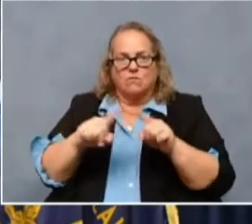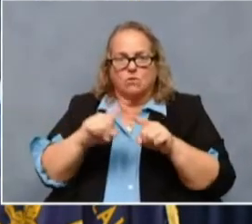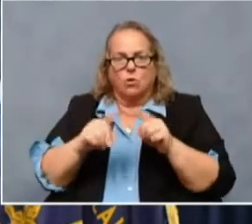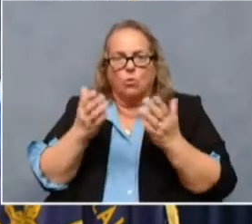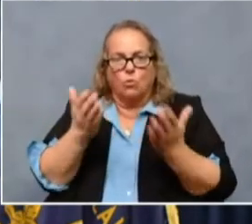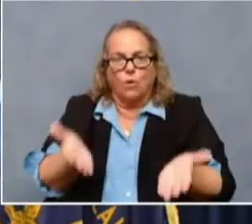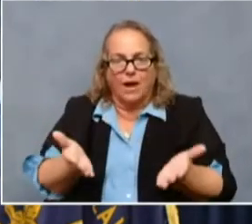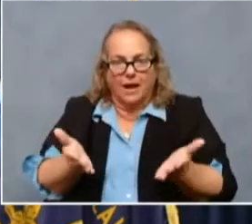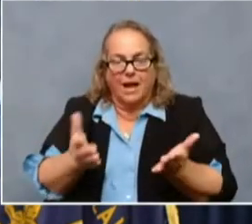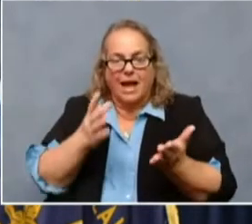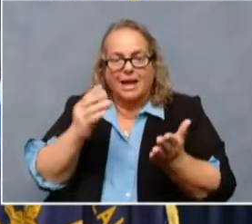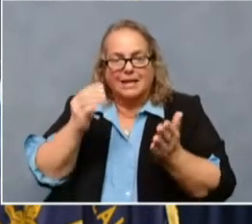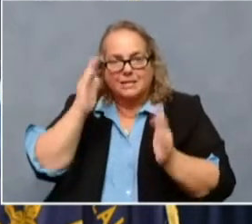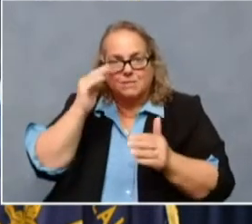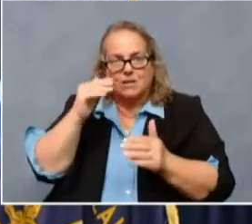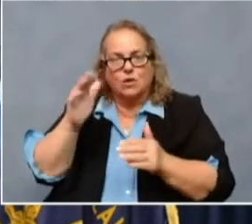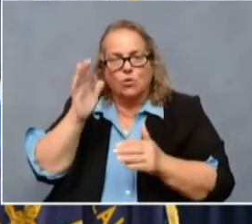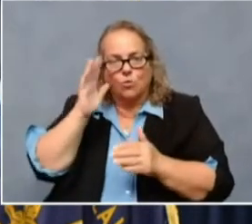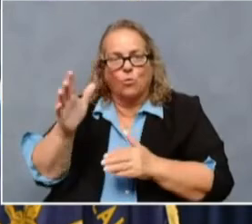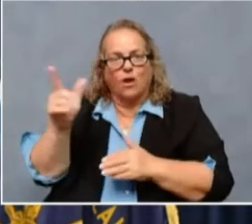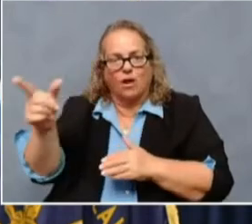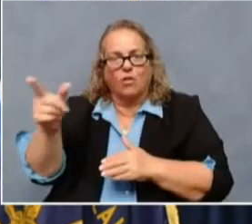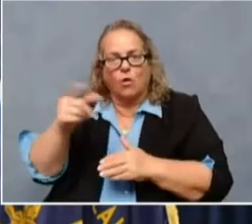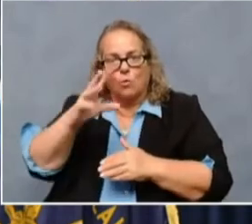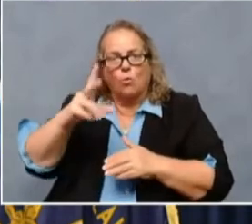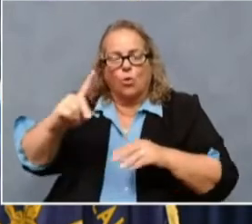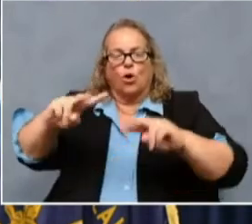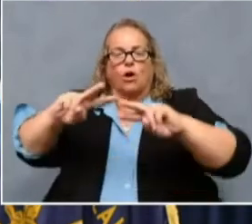be a de duplication algorithm ultimately in the in the federal